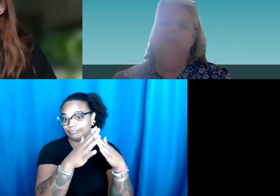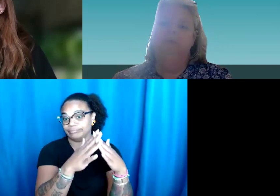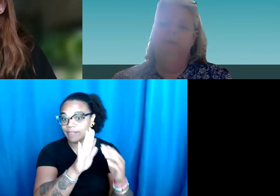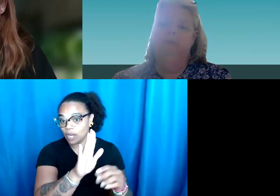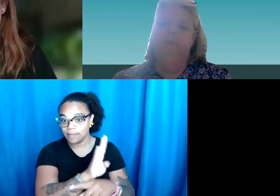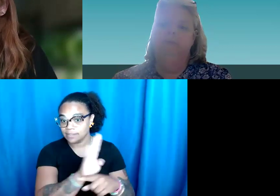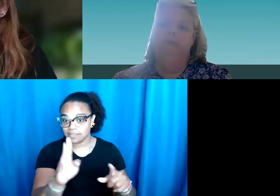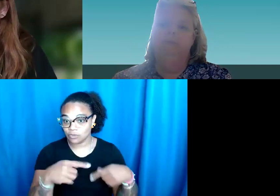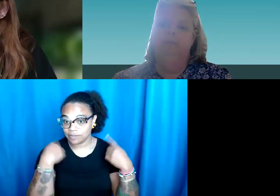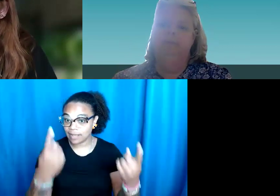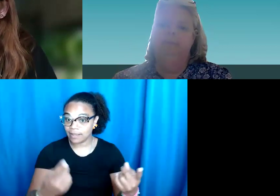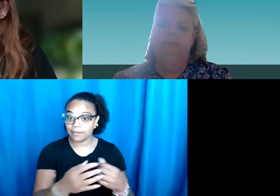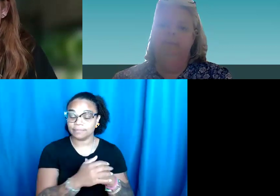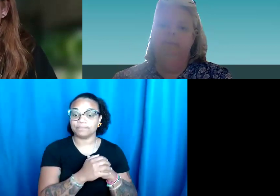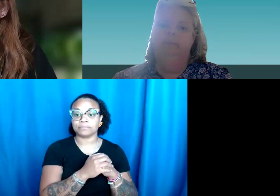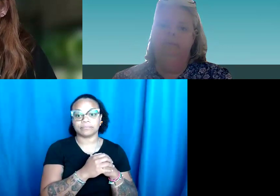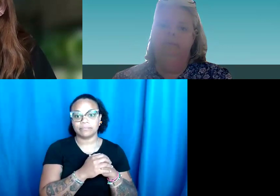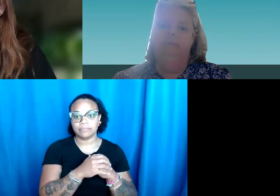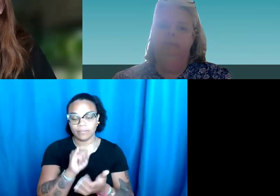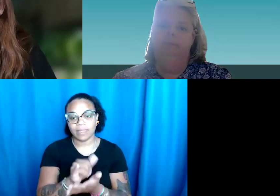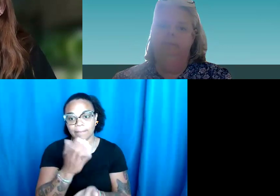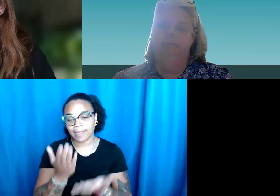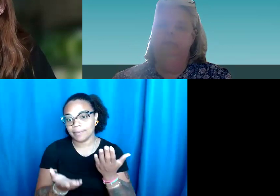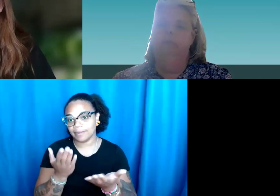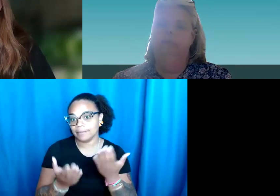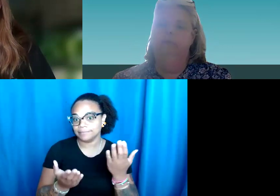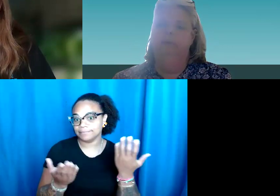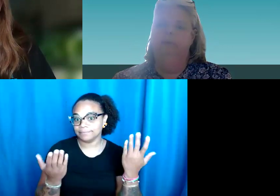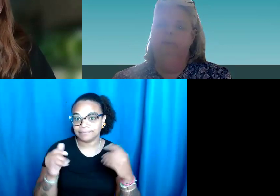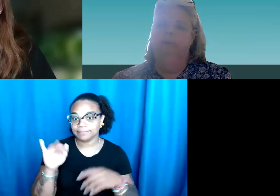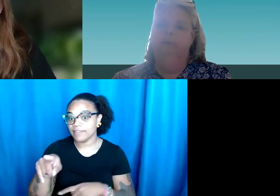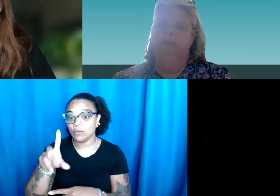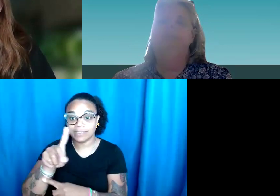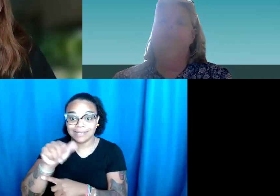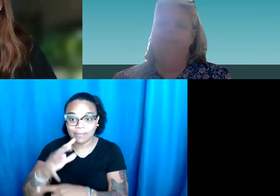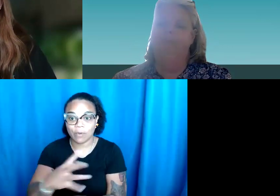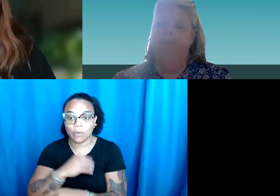time. That might be if you are a disabled owned business or women owned business that you